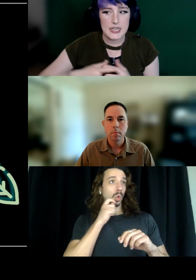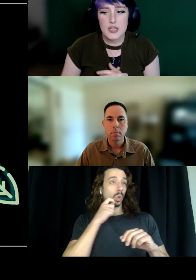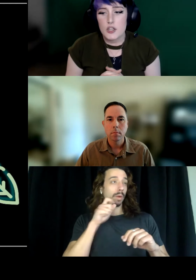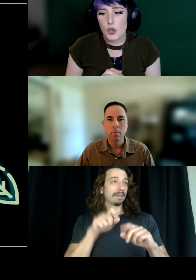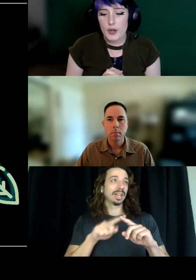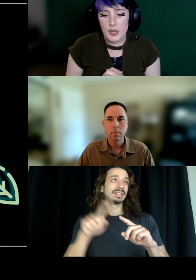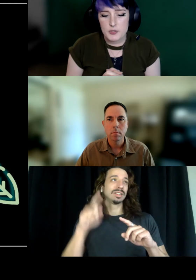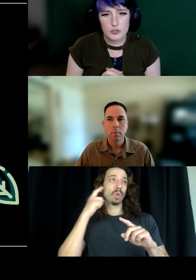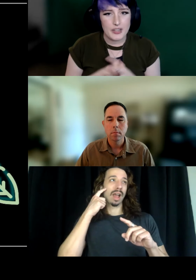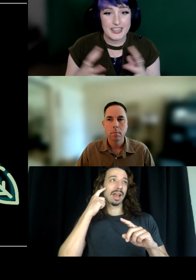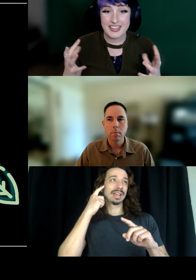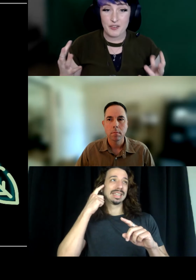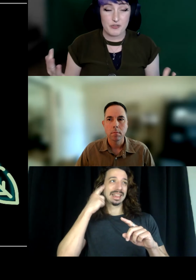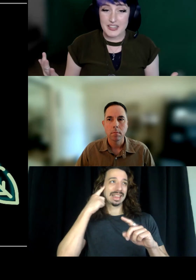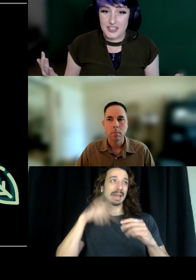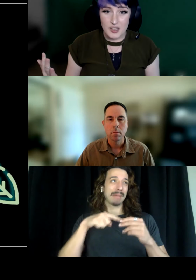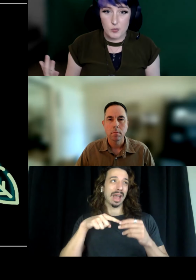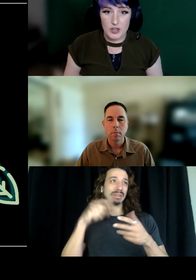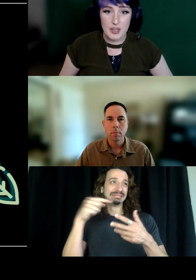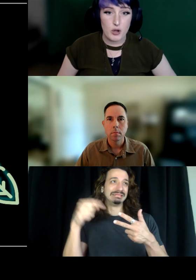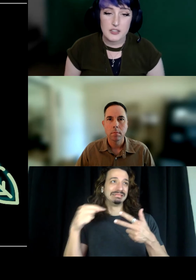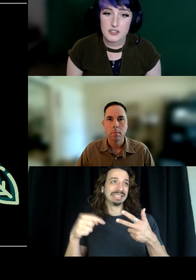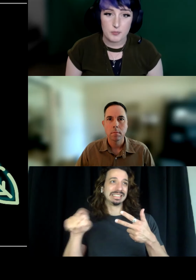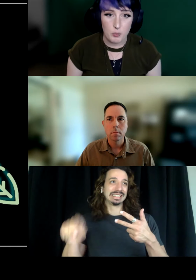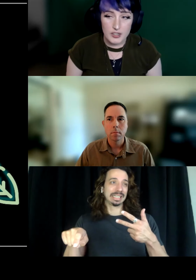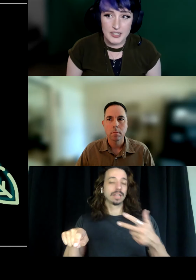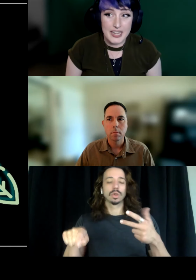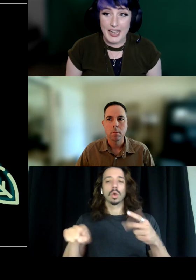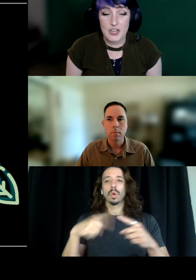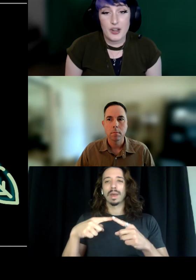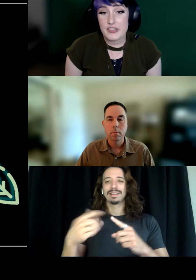and Z. So when it comes to, like, convincing someone that process is important, I don't